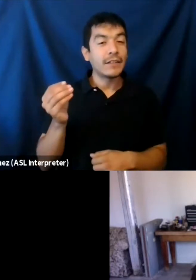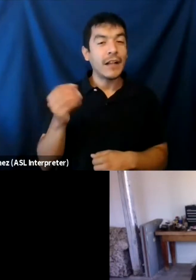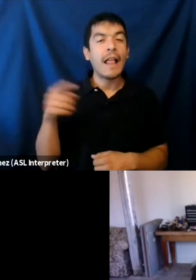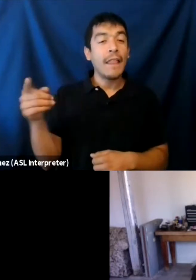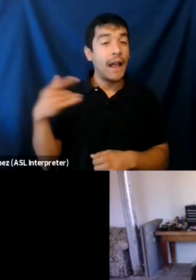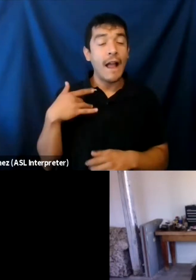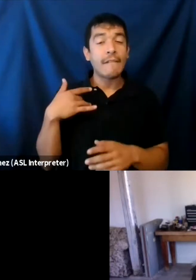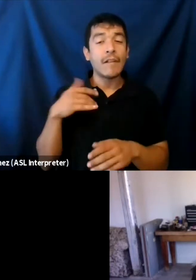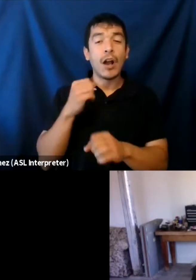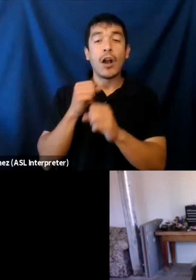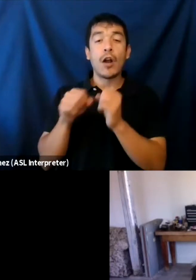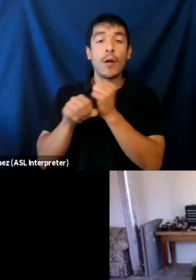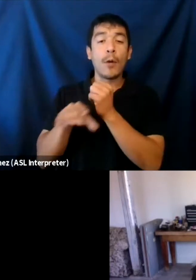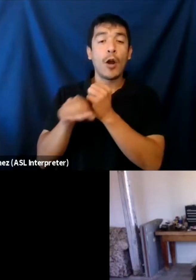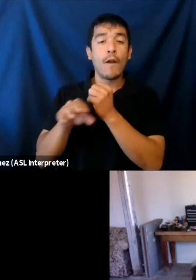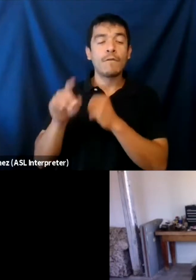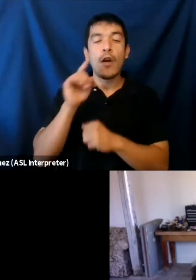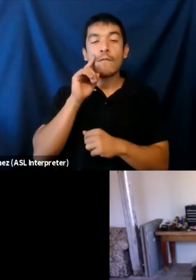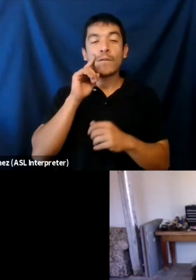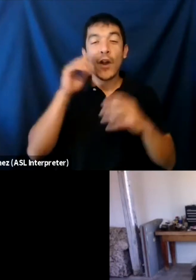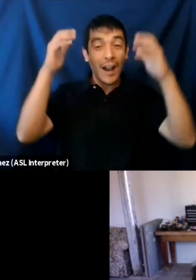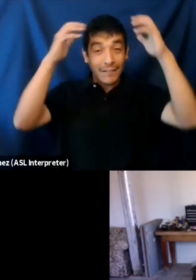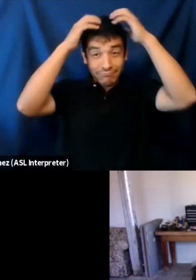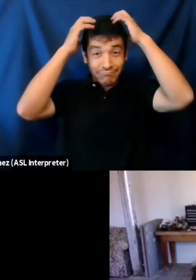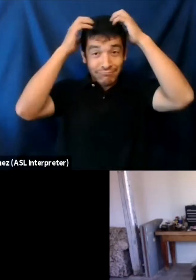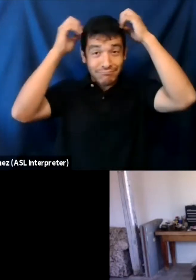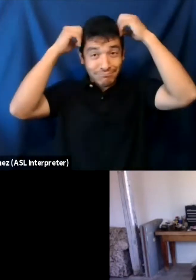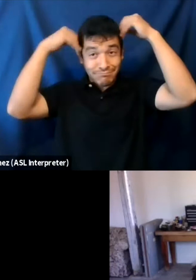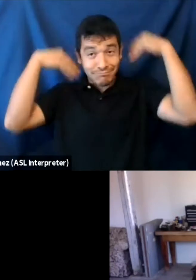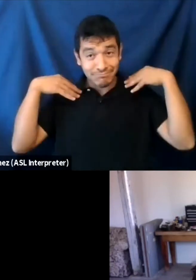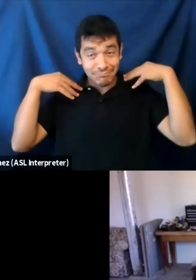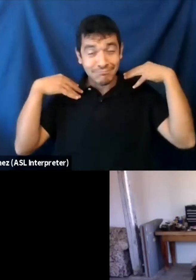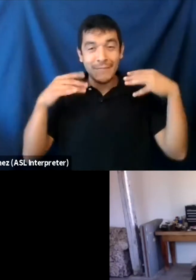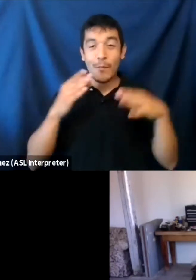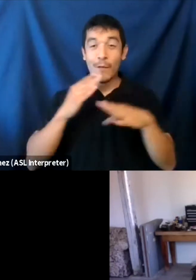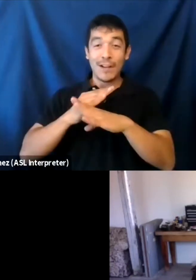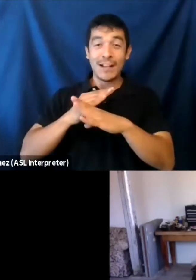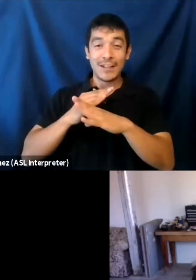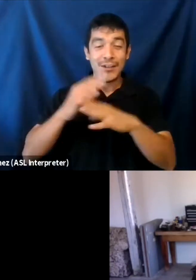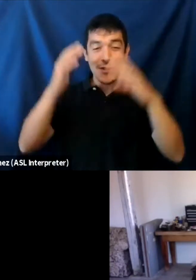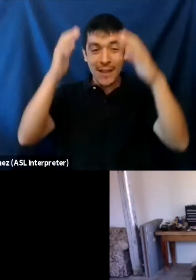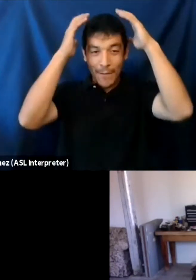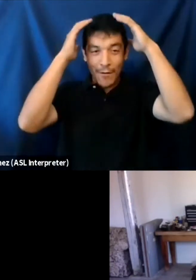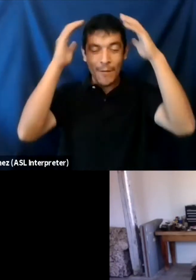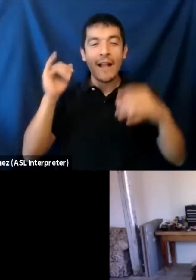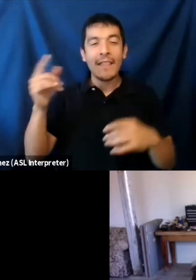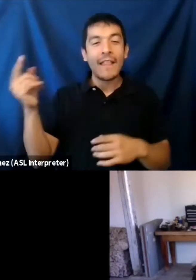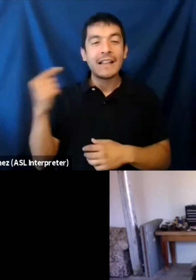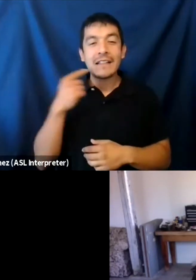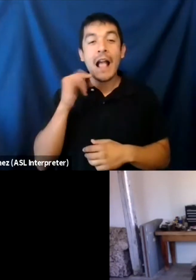for anti-dandruff shampoo. And they said that, they claimed that the shampoo